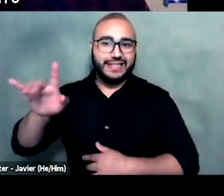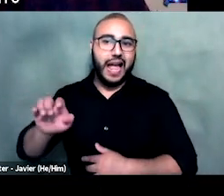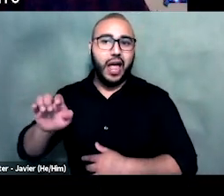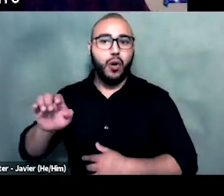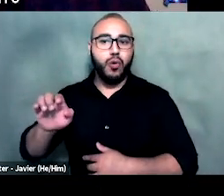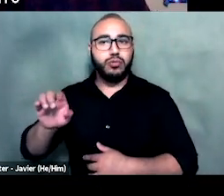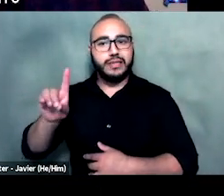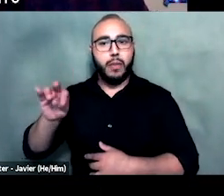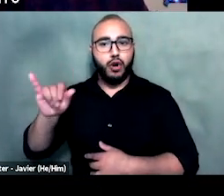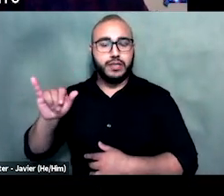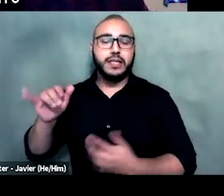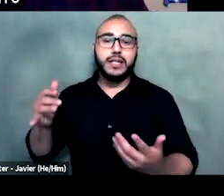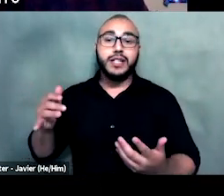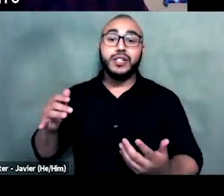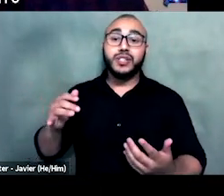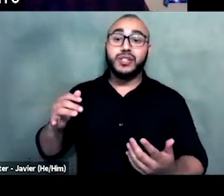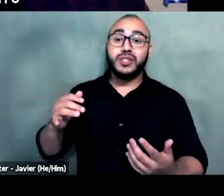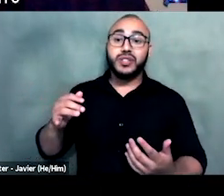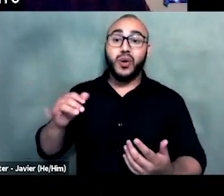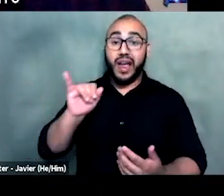think that our founding fathers were influenced quite a bit by the Iroquois